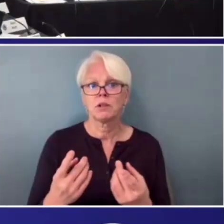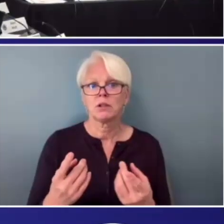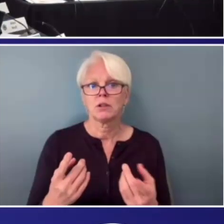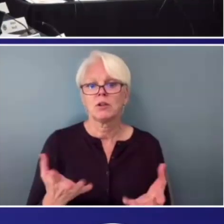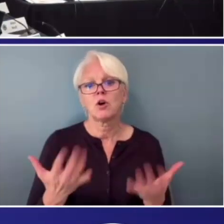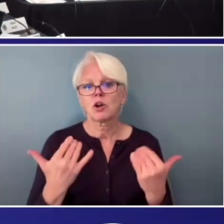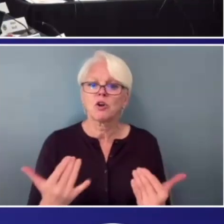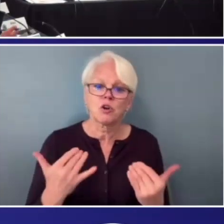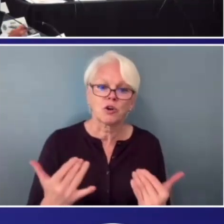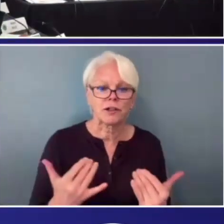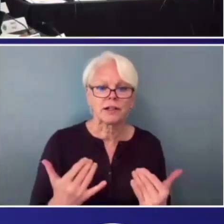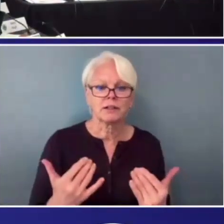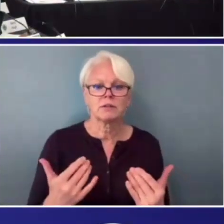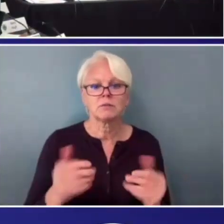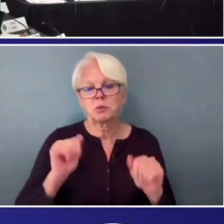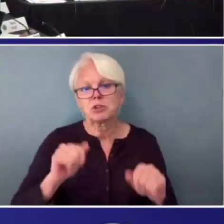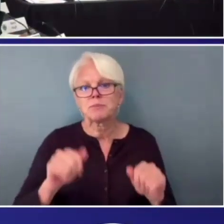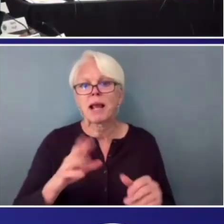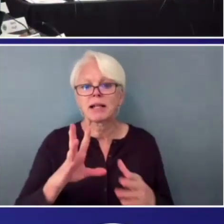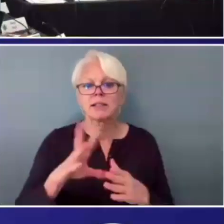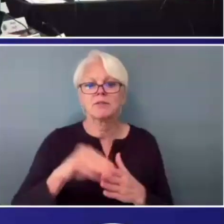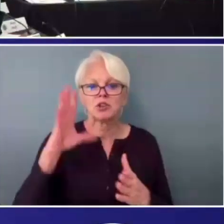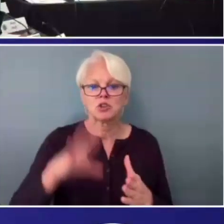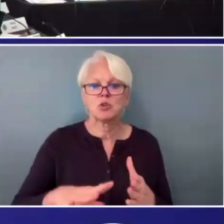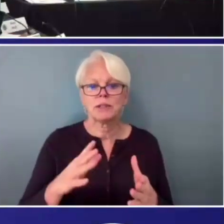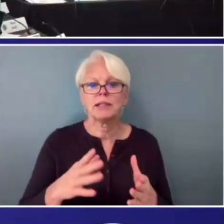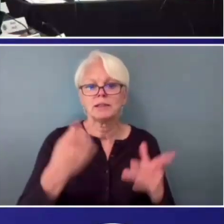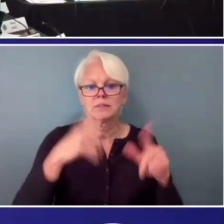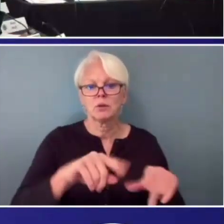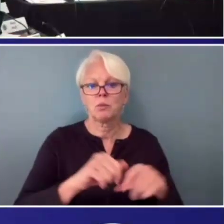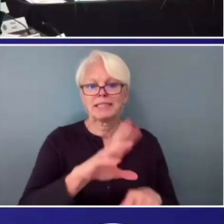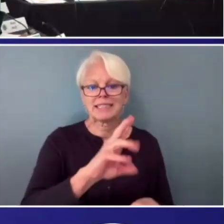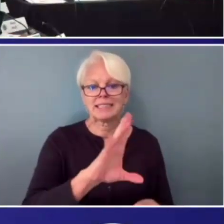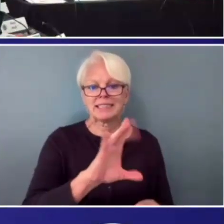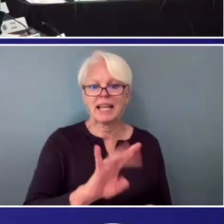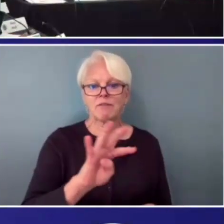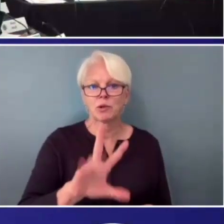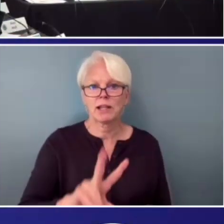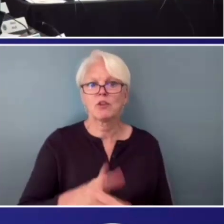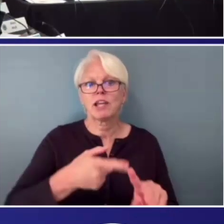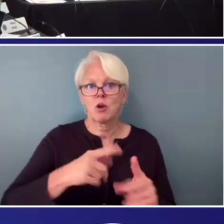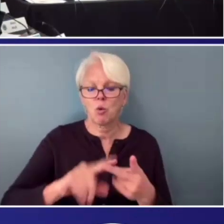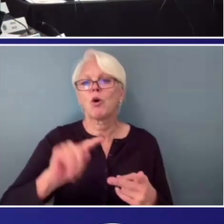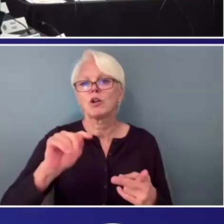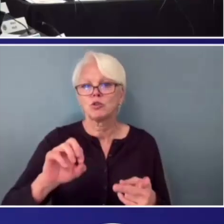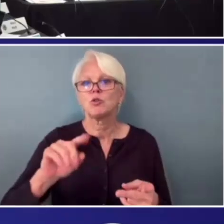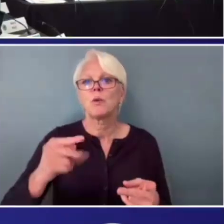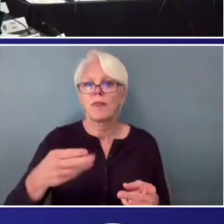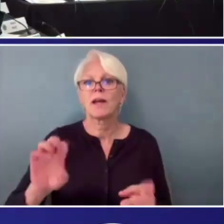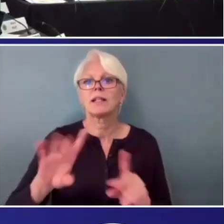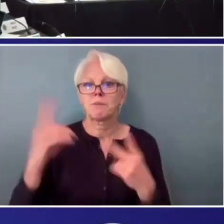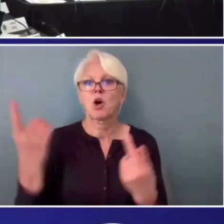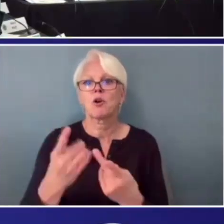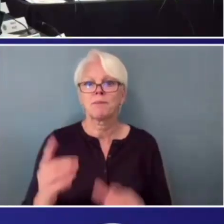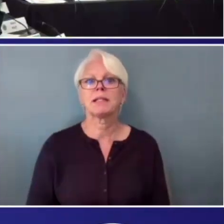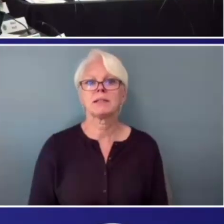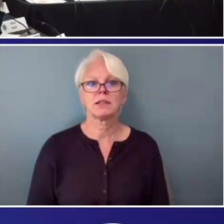accordance with 668.43 or to the Department. Additionally,